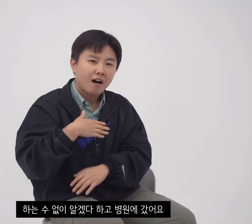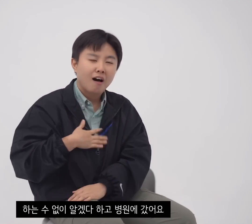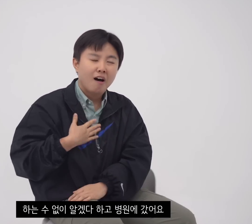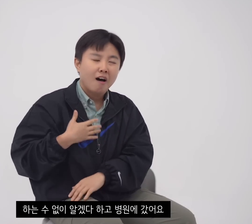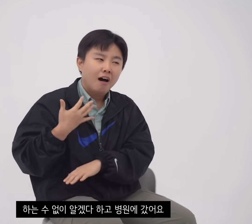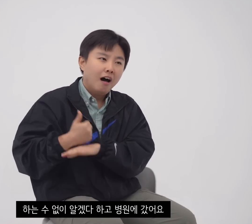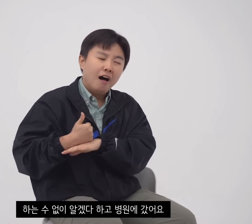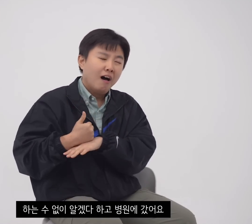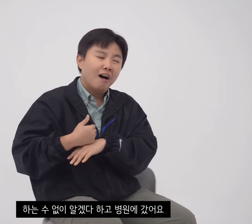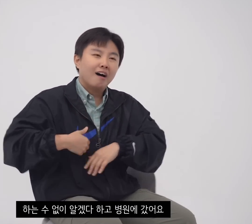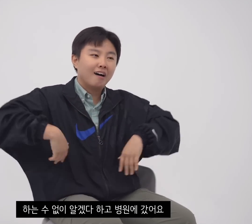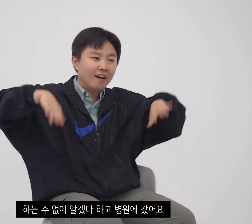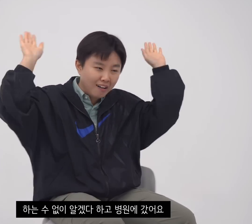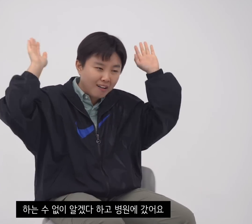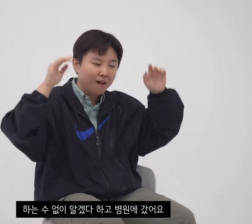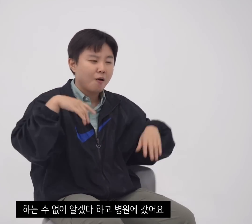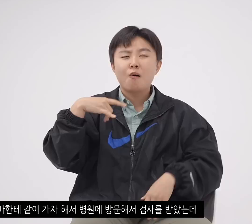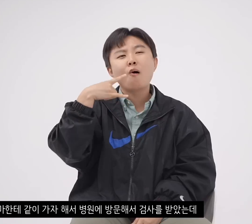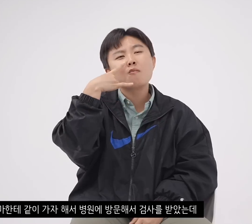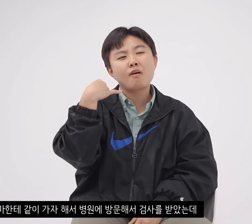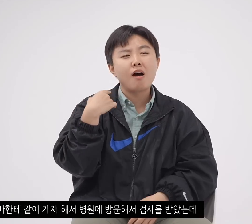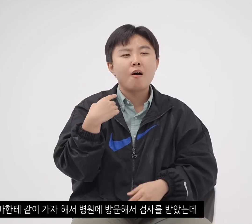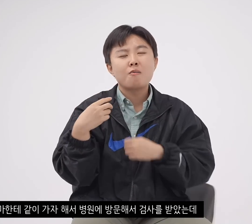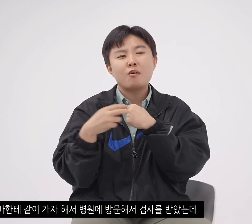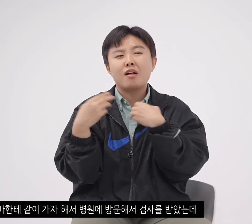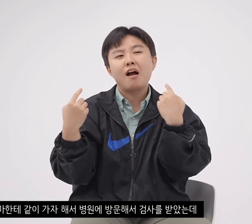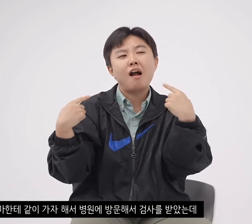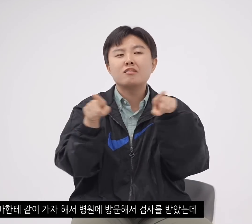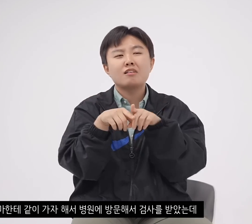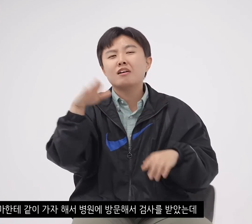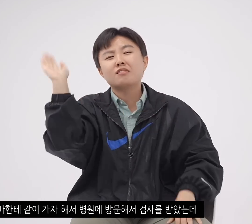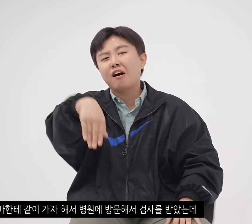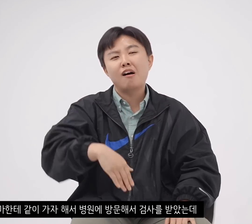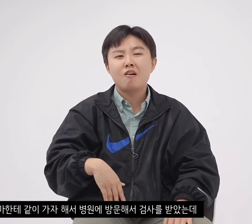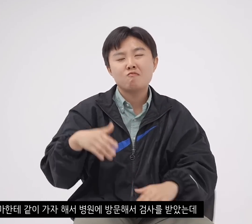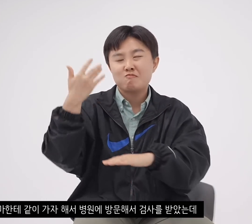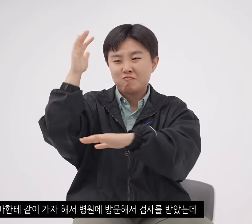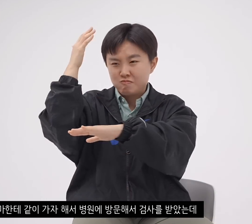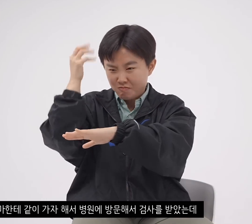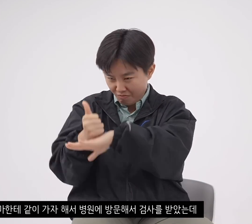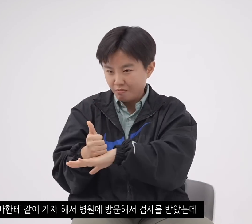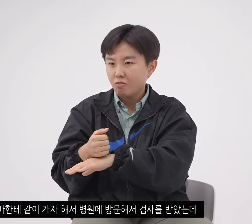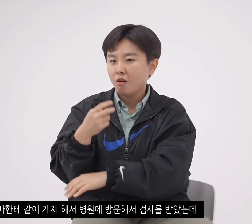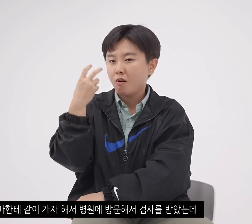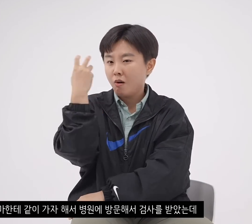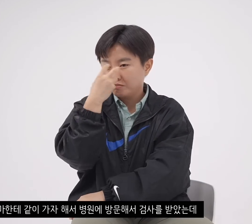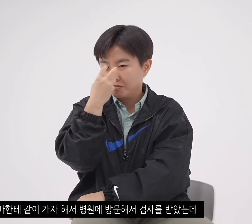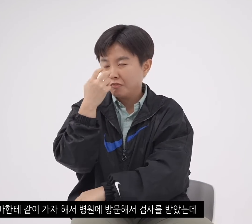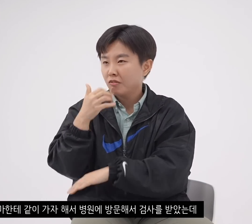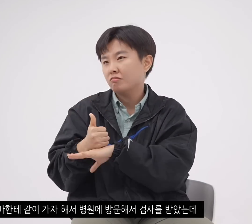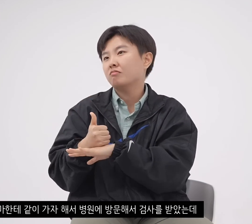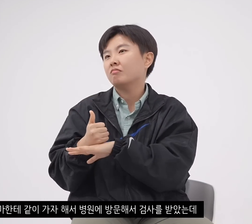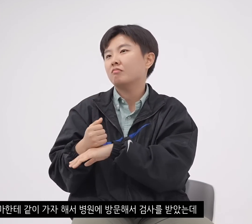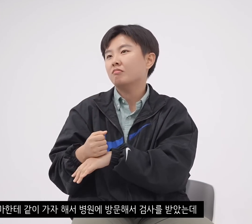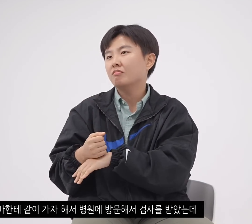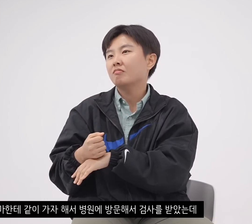I had no choice but to say yes and go to the hospital. I asked my mom to come with me, so I went to the hospital and got tested,